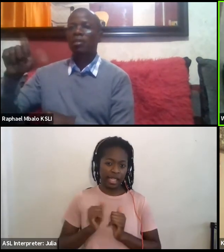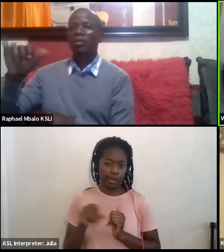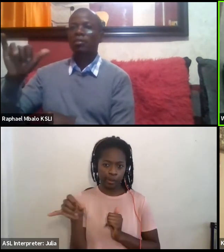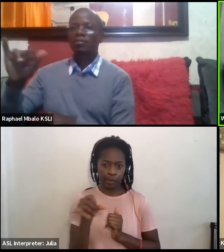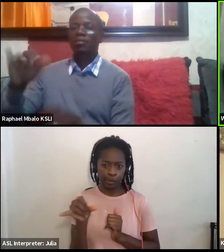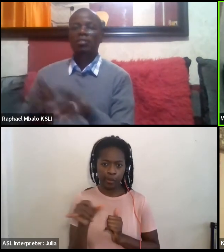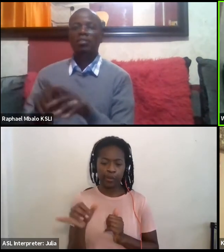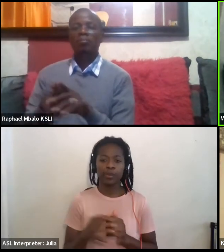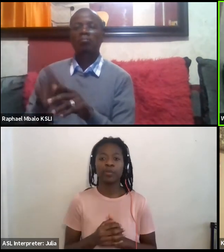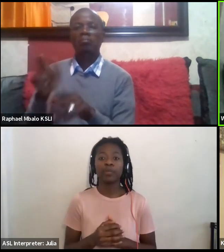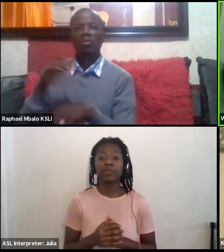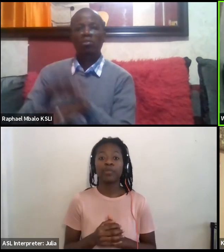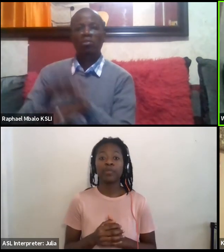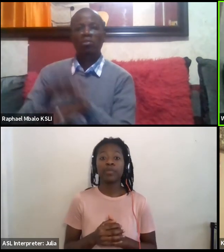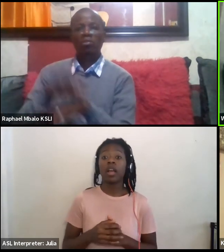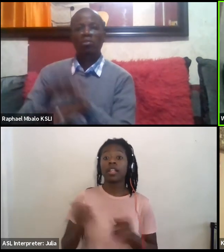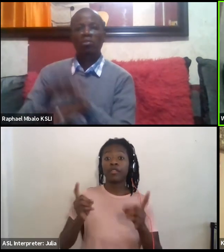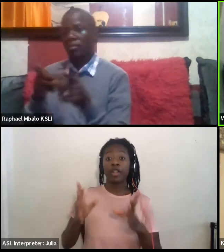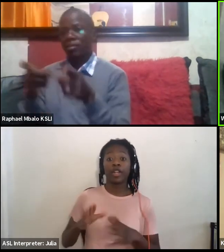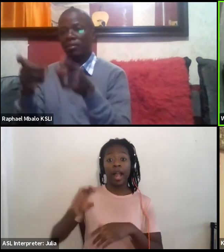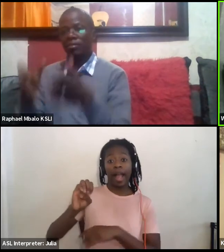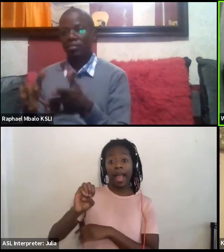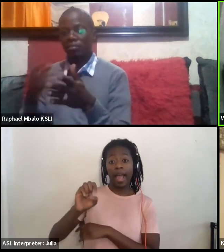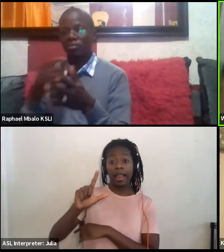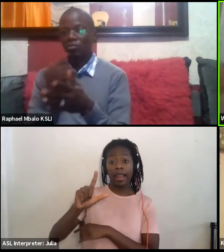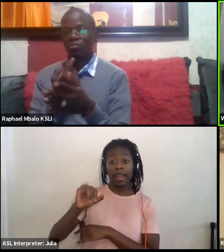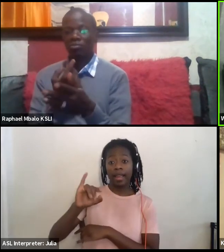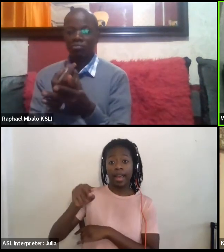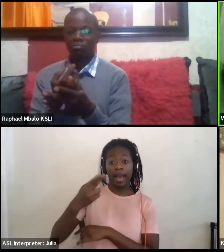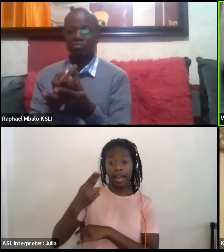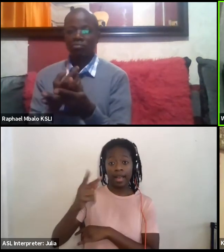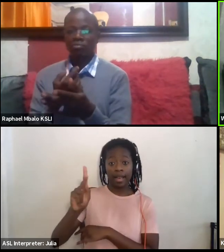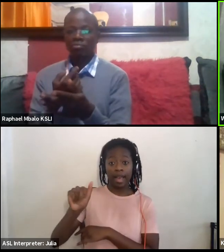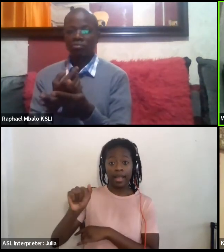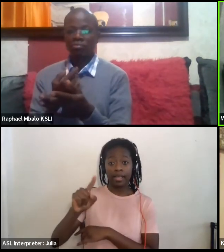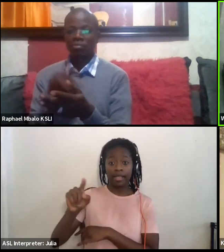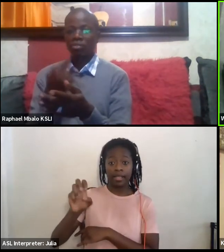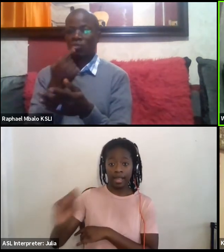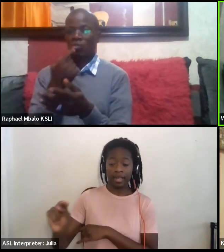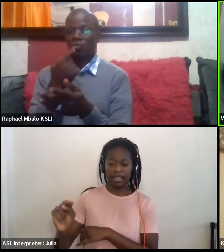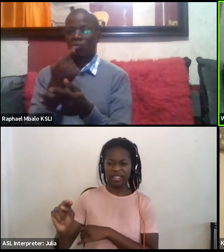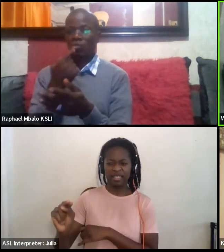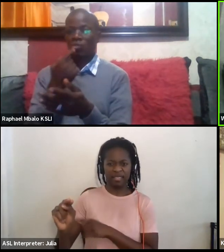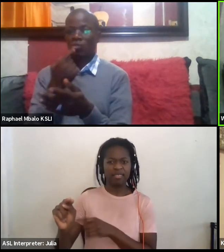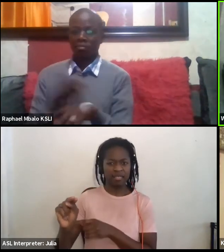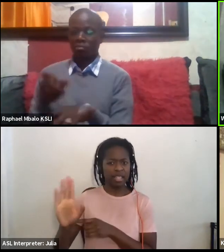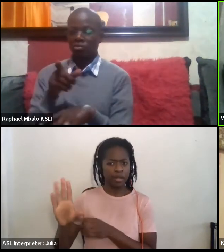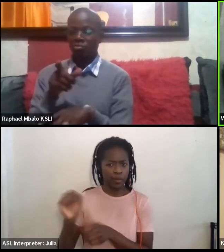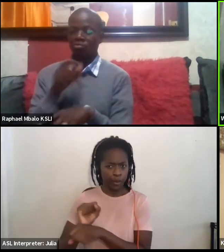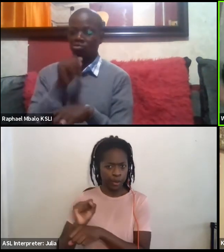called Elia Kazan. When you're not in the process of a production,